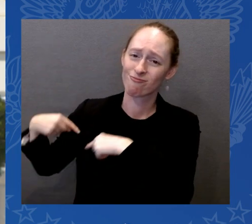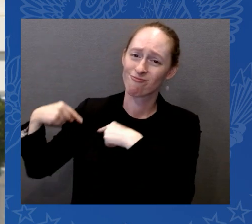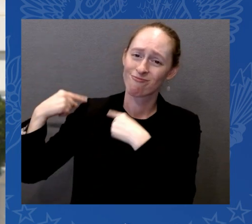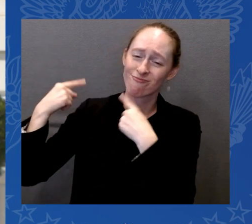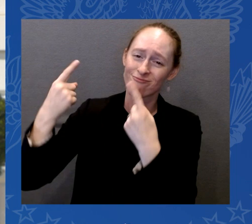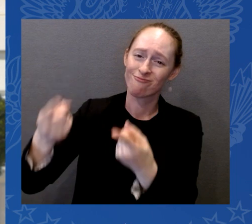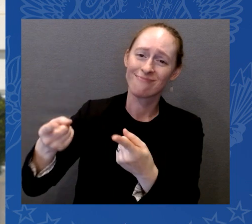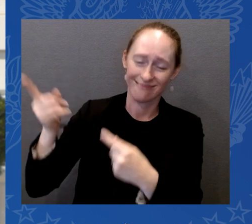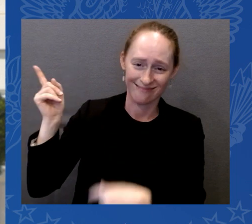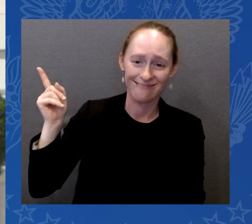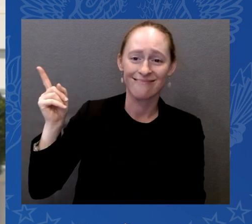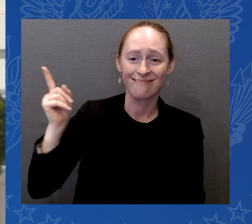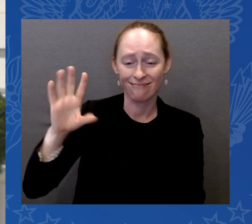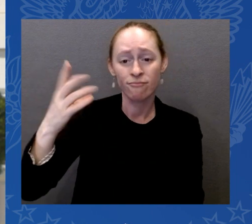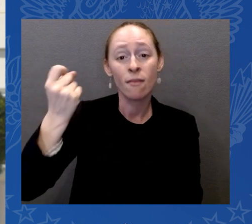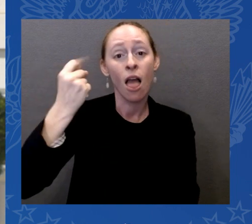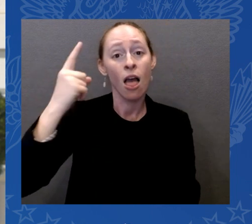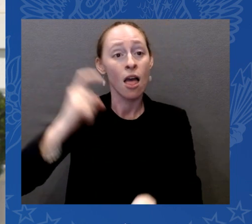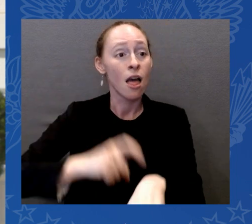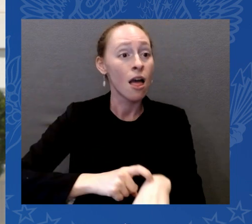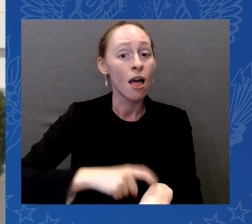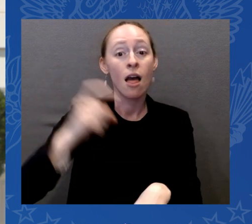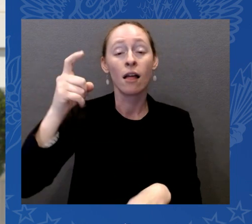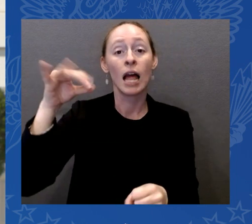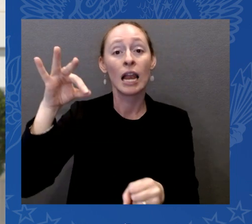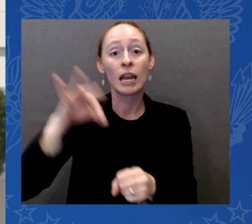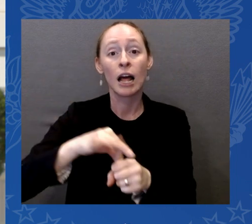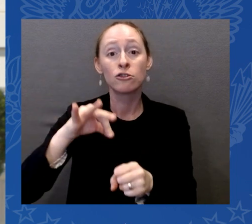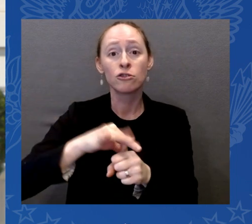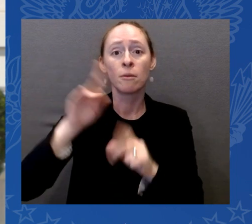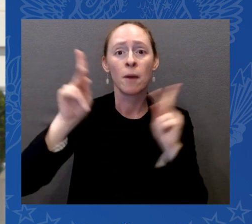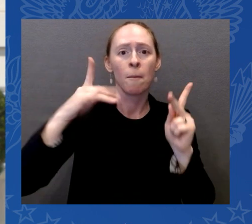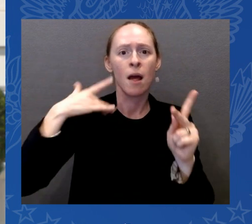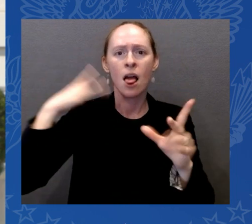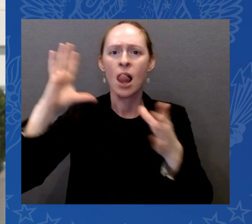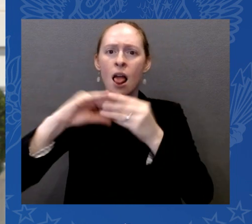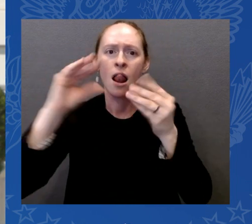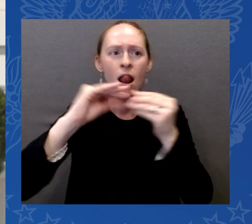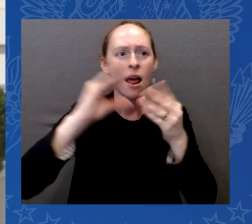Sadly, many of those promises aren't kept. But not President Biden.